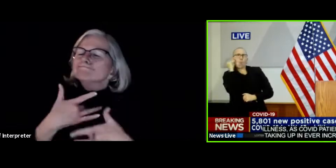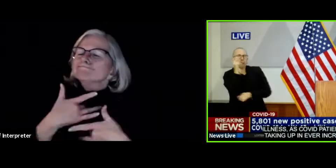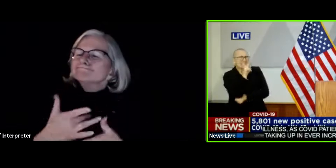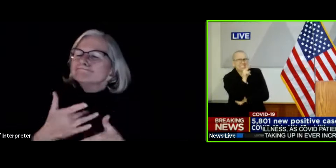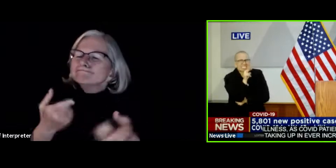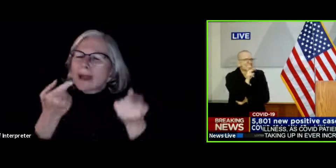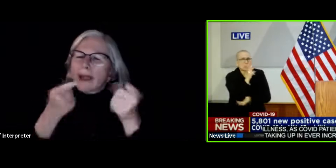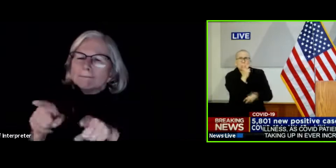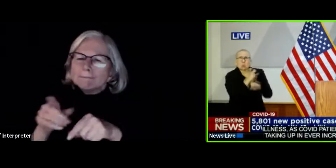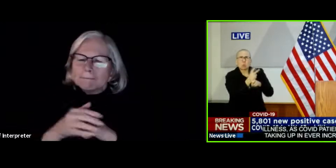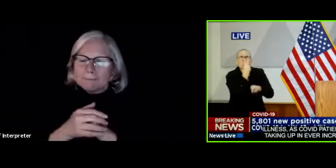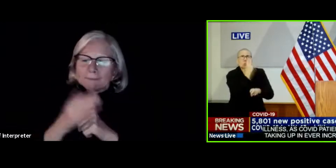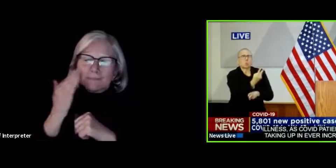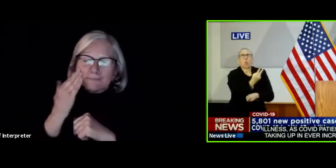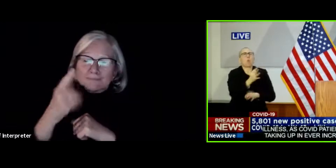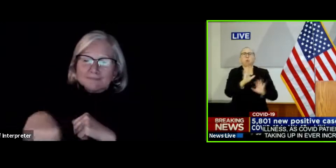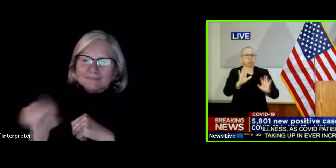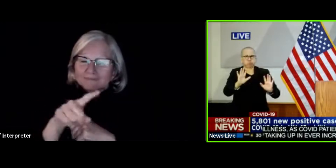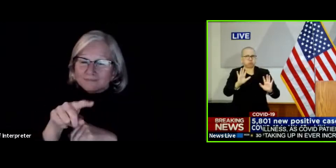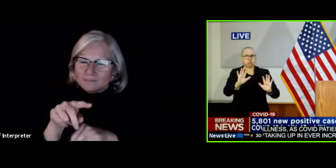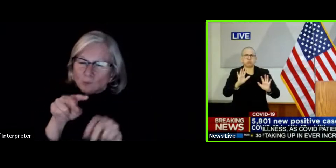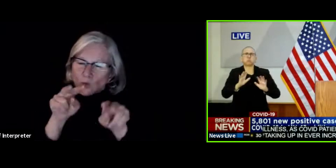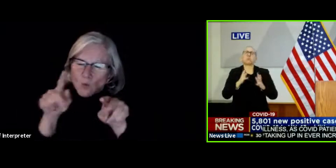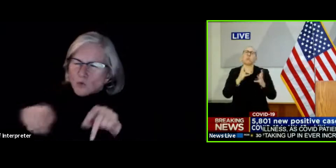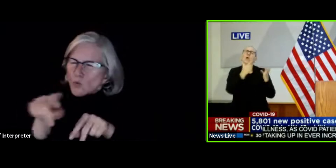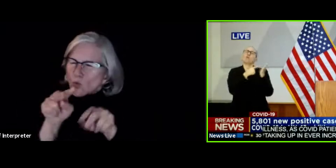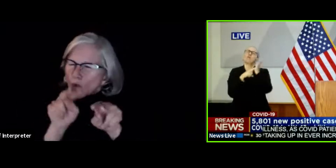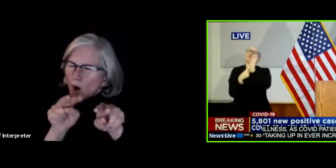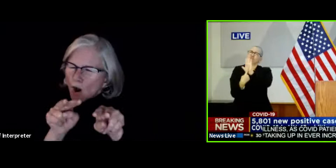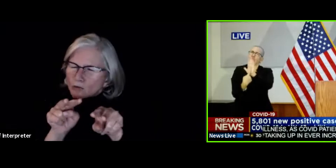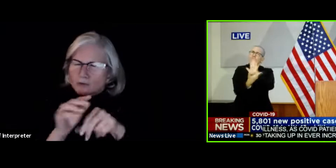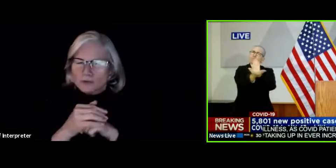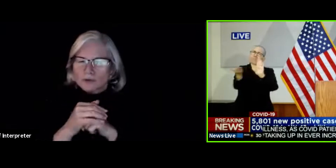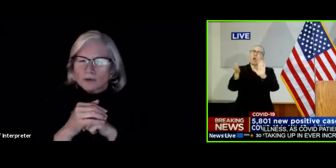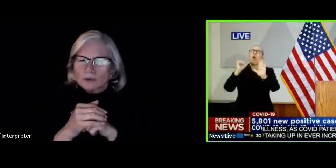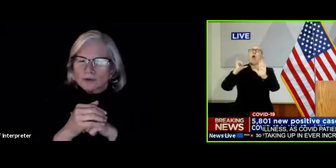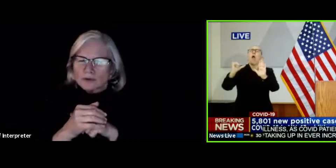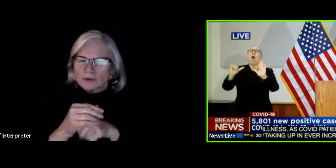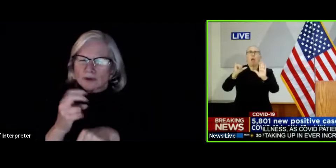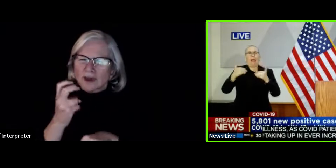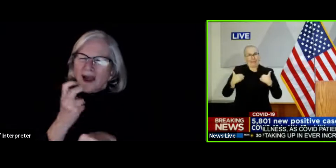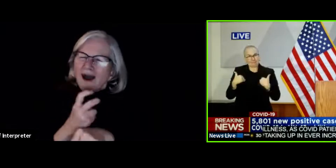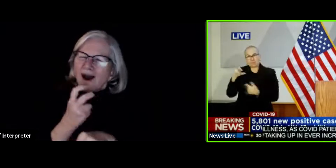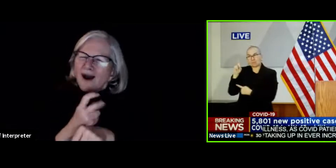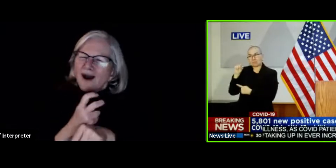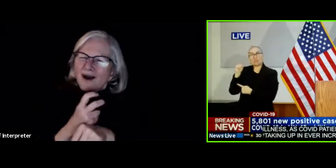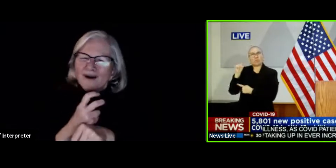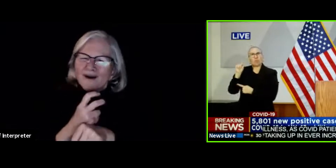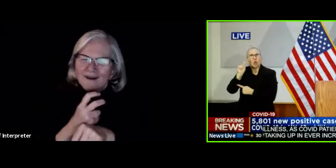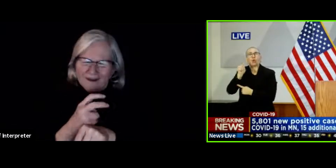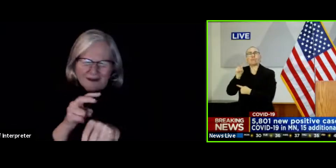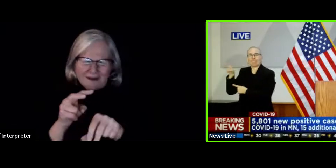JUST WANT YOU TO BE AWARE THAT THEY EXIST. ALL OF THIS DATA COMES FROM OUR STATE HEALTH DEPARTMENT WEBSITE, ESPECIALLY